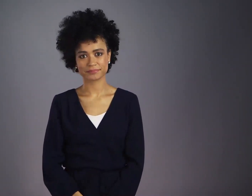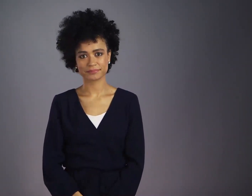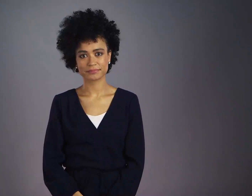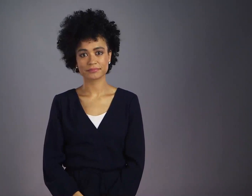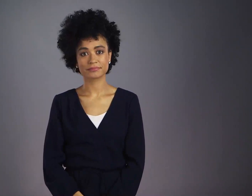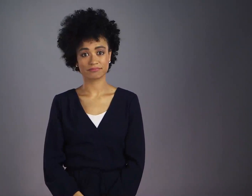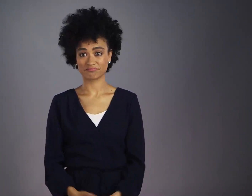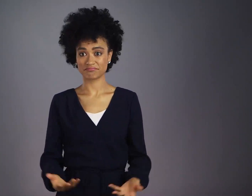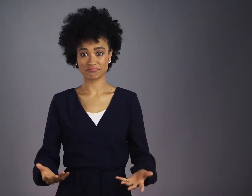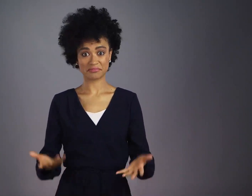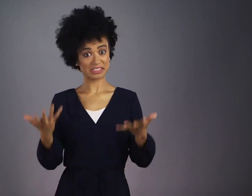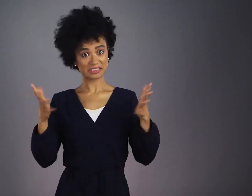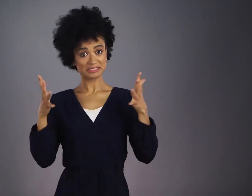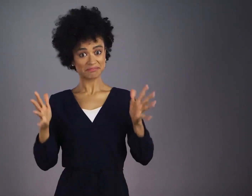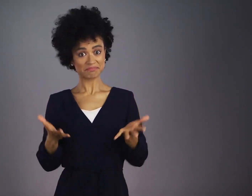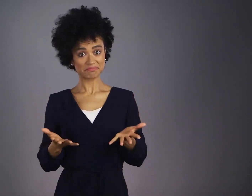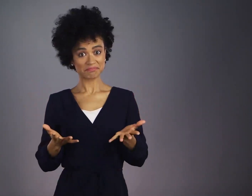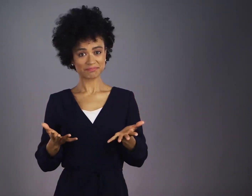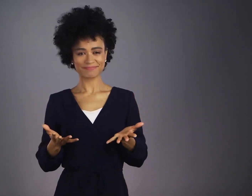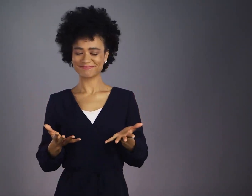But this is not all.